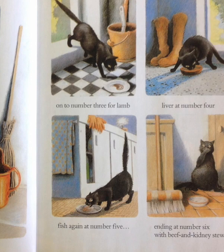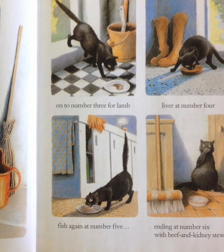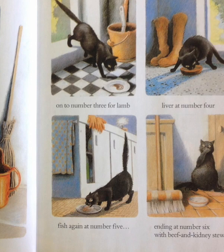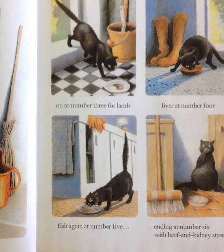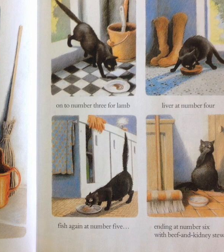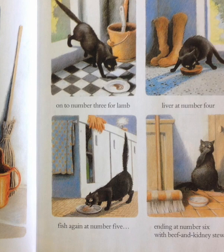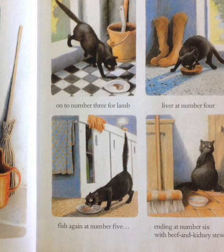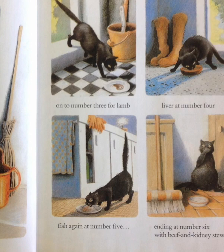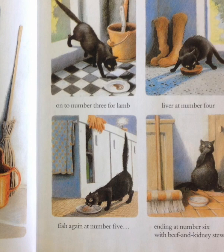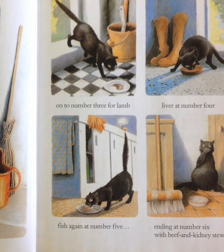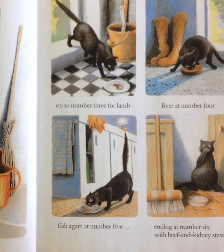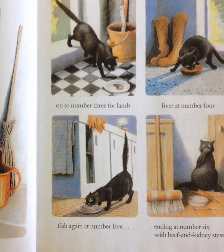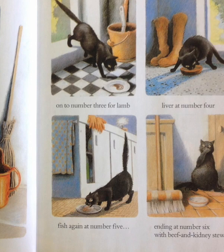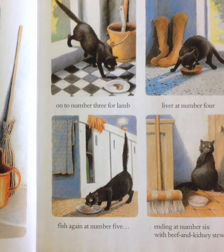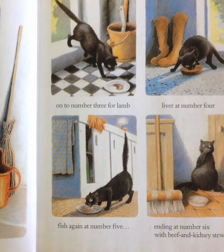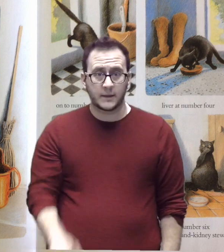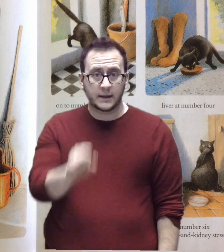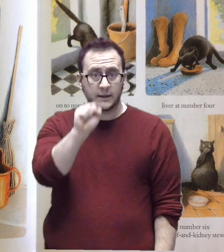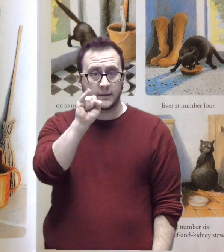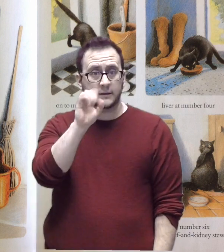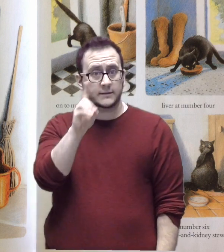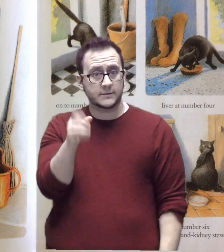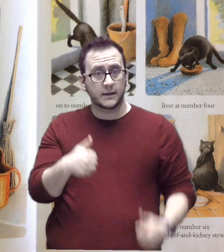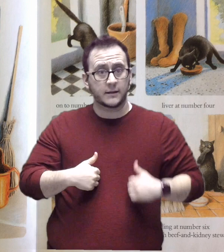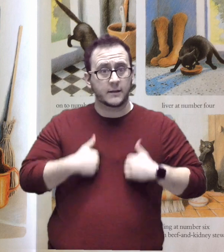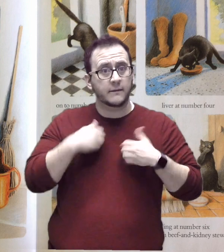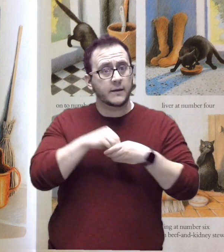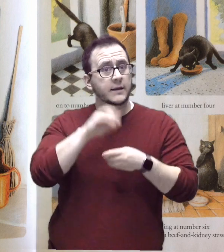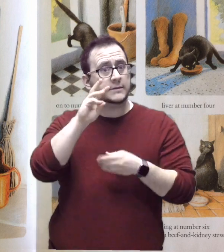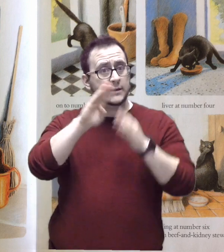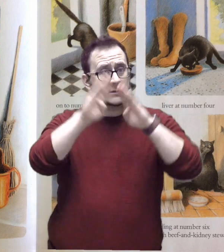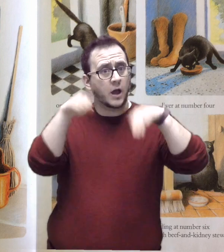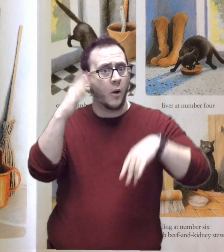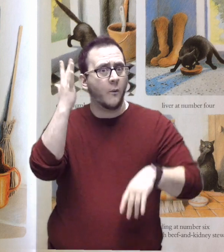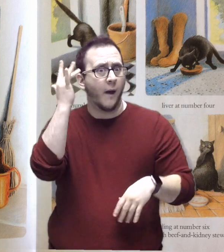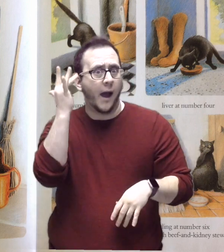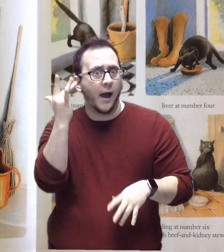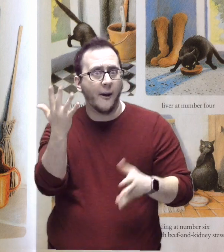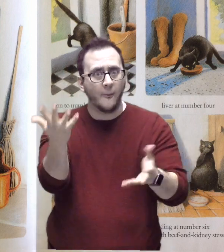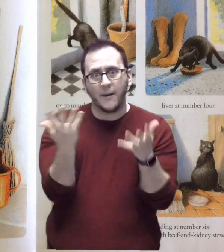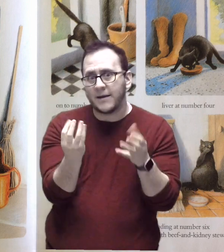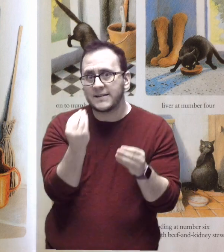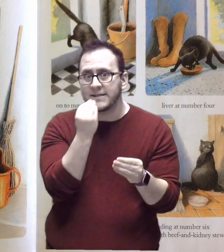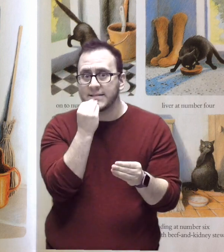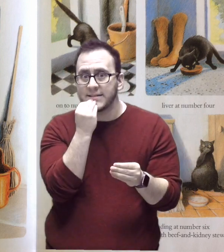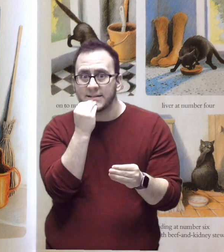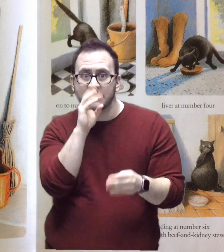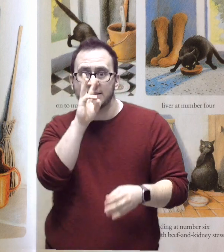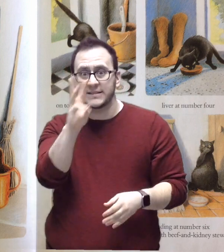He licks his right front paw. Sid lived in six houses so that he could have six dinners.